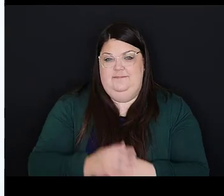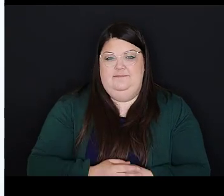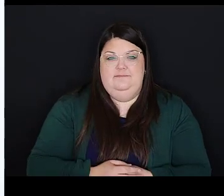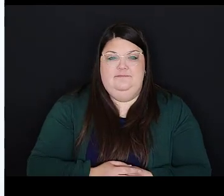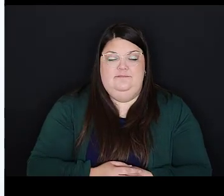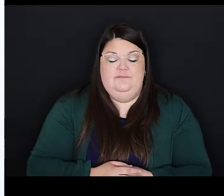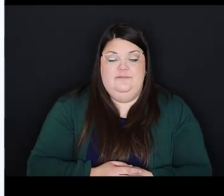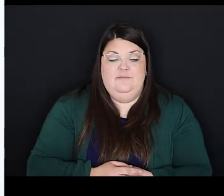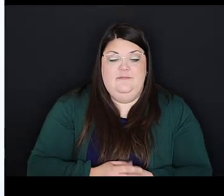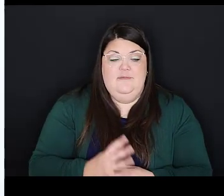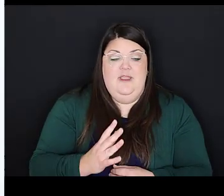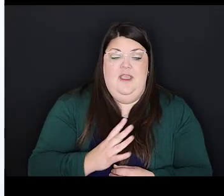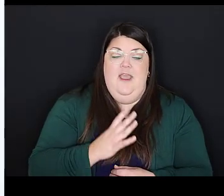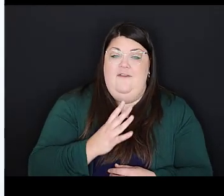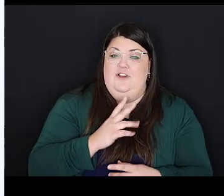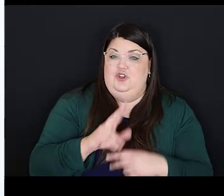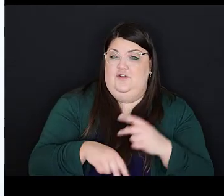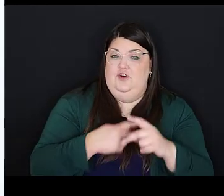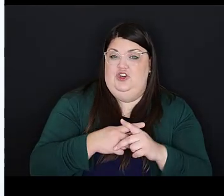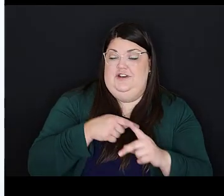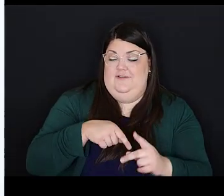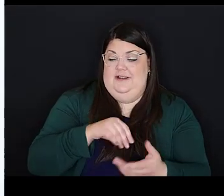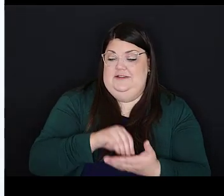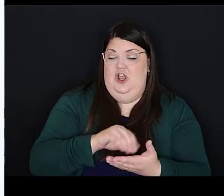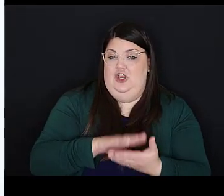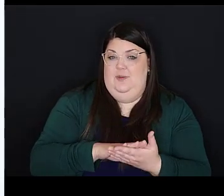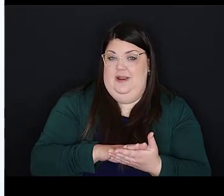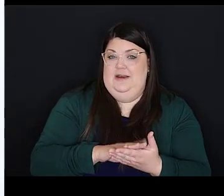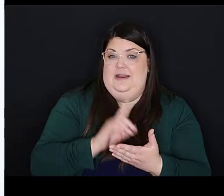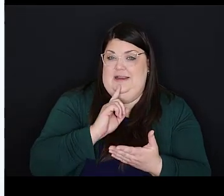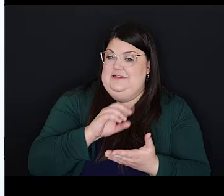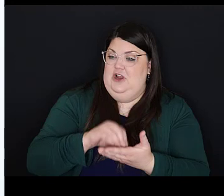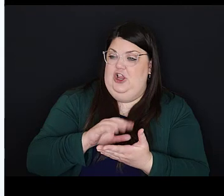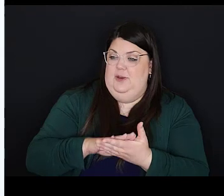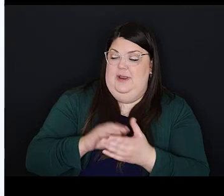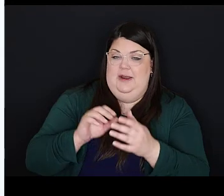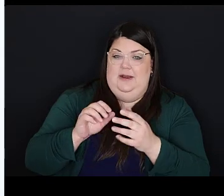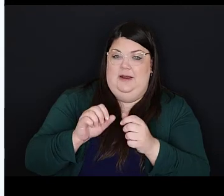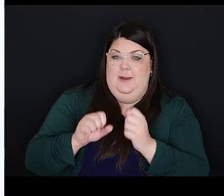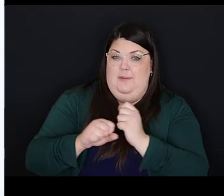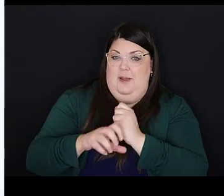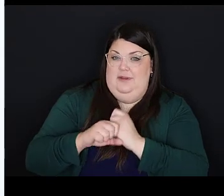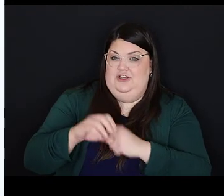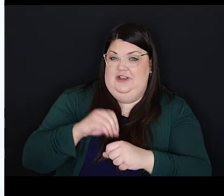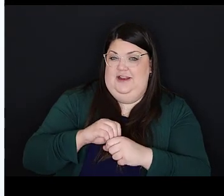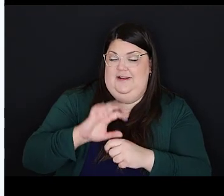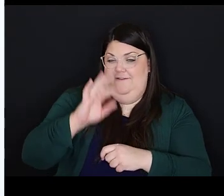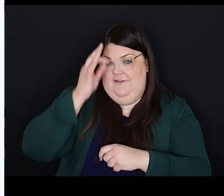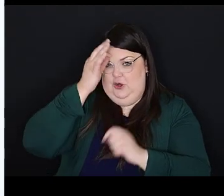The official version of this document is the document published in the Federal Register.